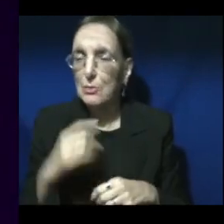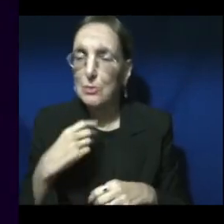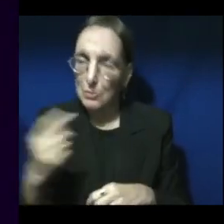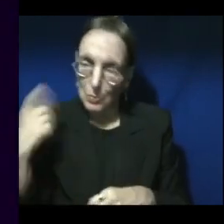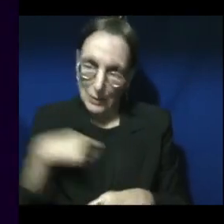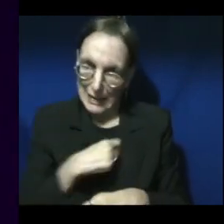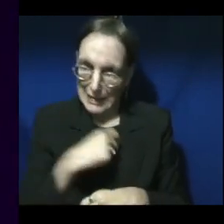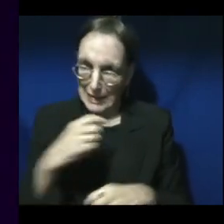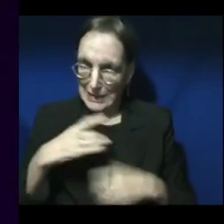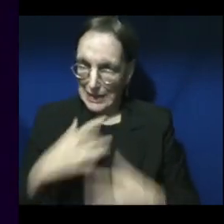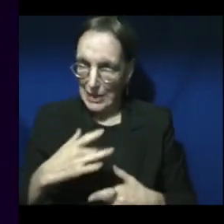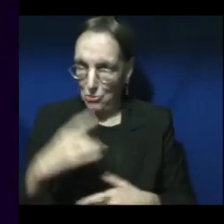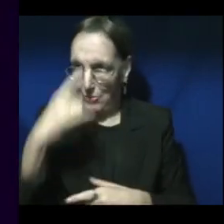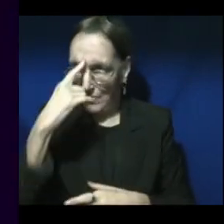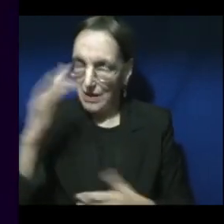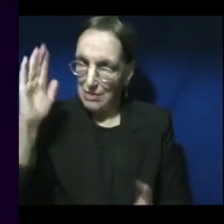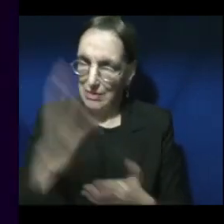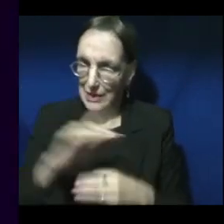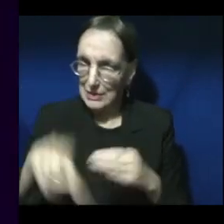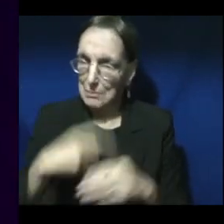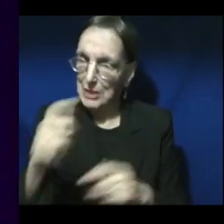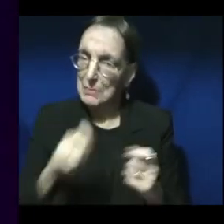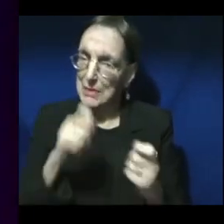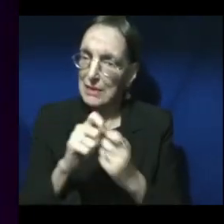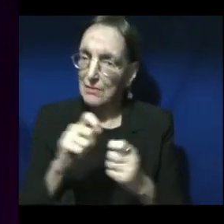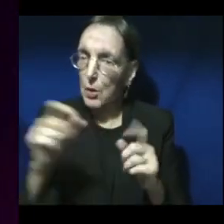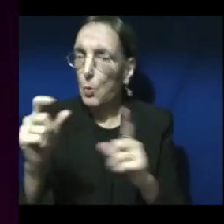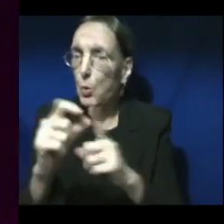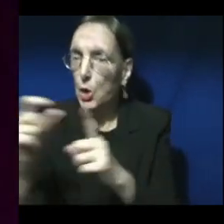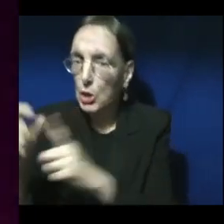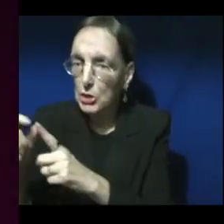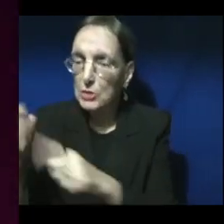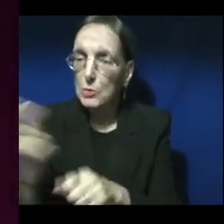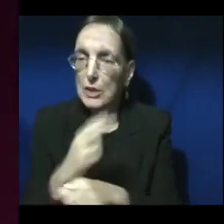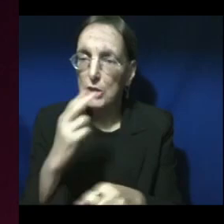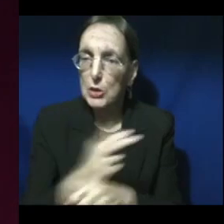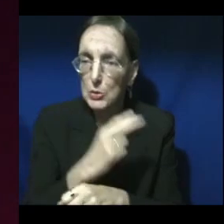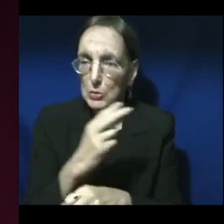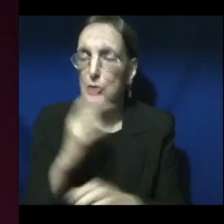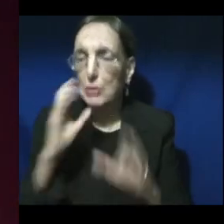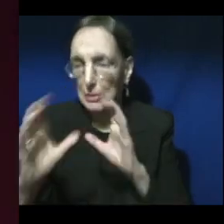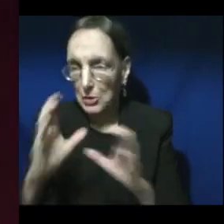to communicate those ideas. And unfortunately, that’s a mistake, because subtle shifts in the